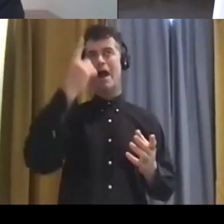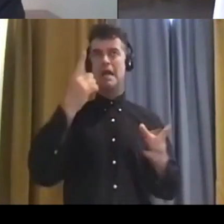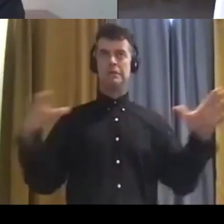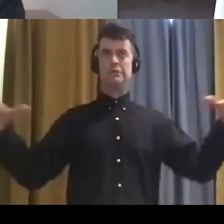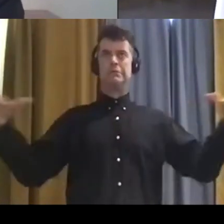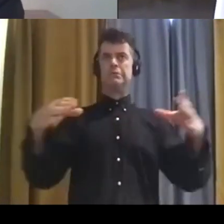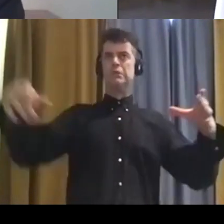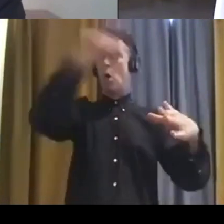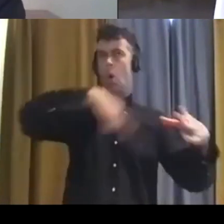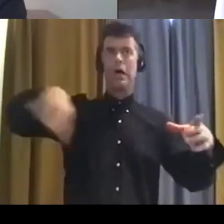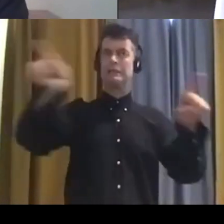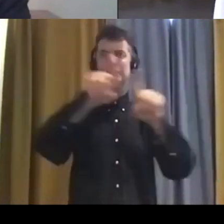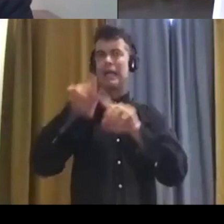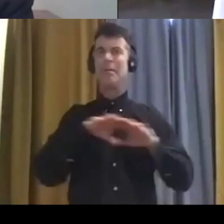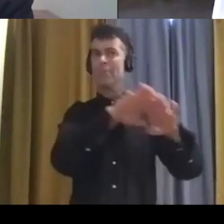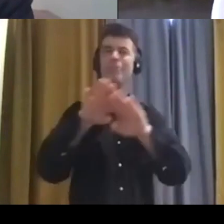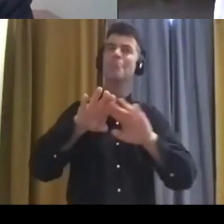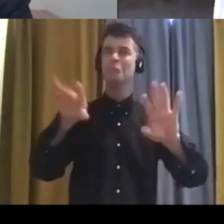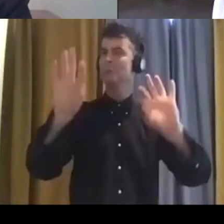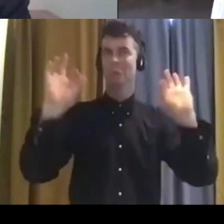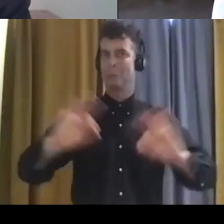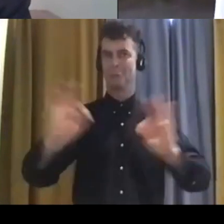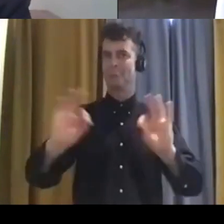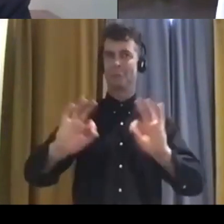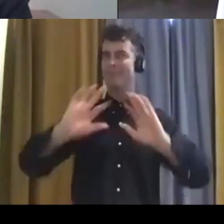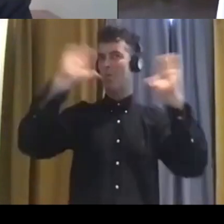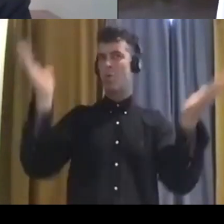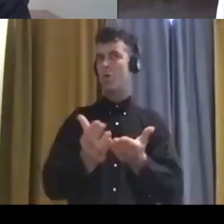and and that's that's not you know that's not the world that we live in. We're all very